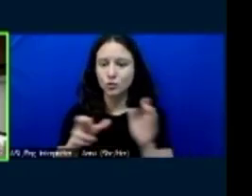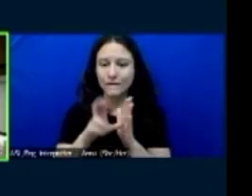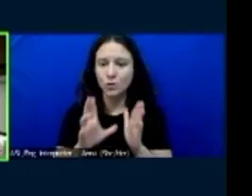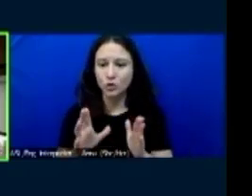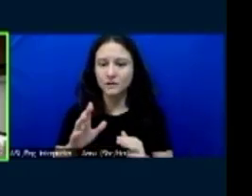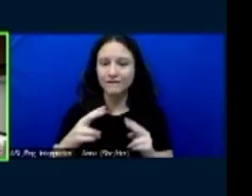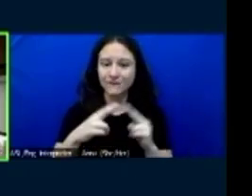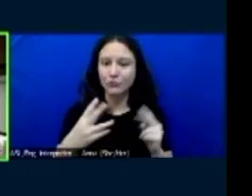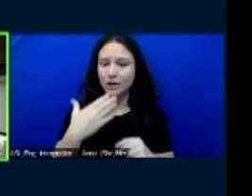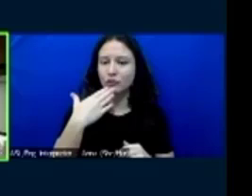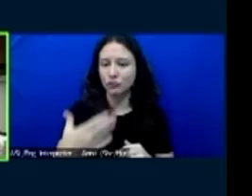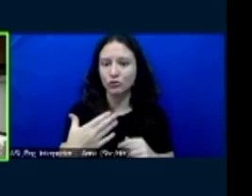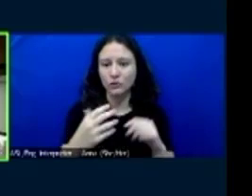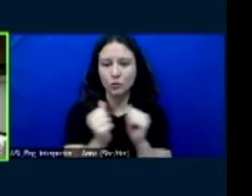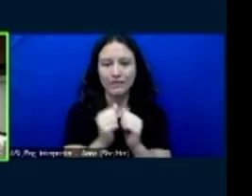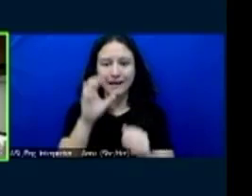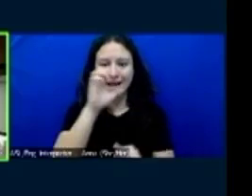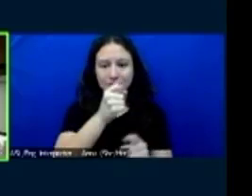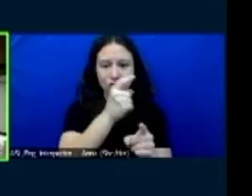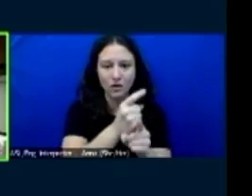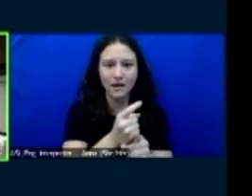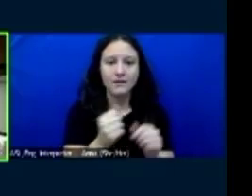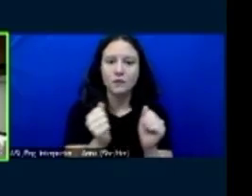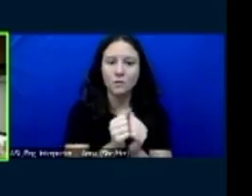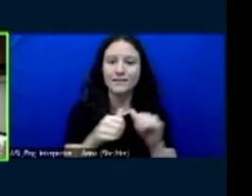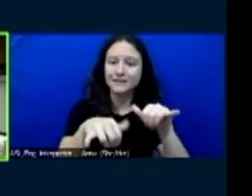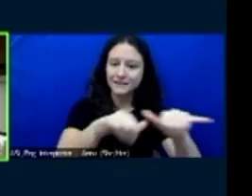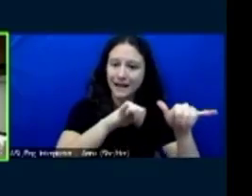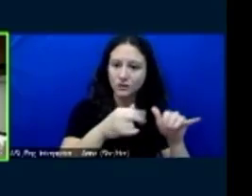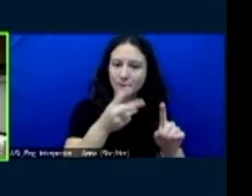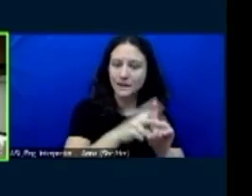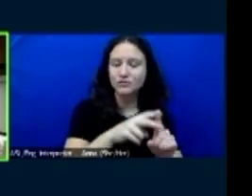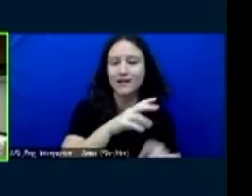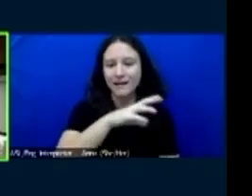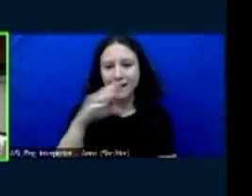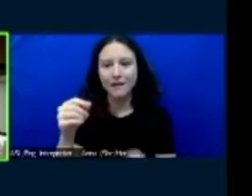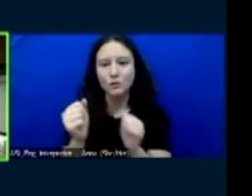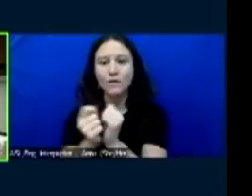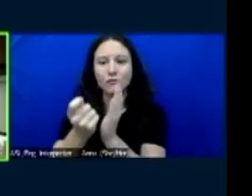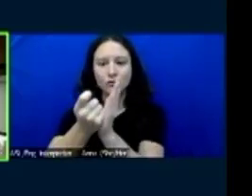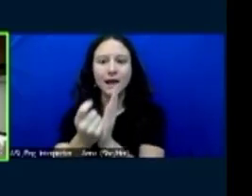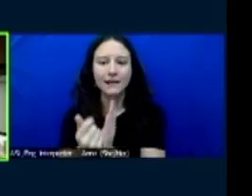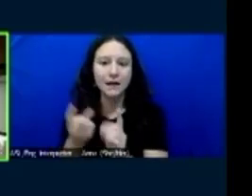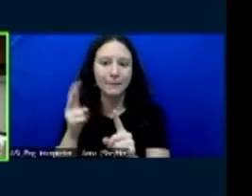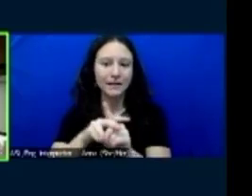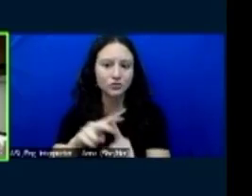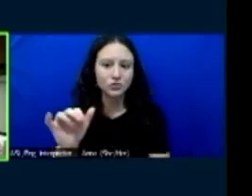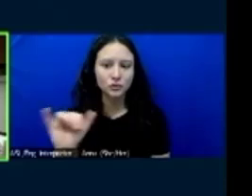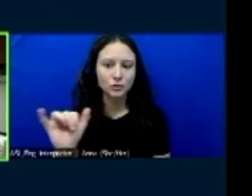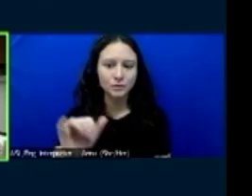And with redacted applications, they were extremely good at accurately guessing the race, so it made no difference there.